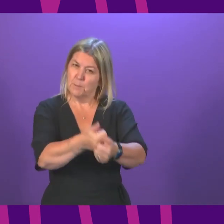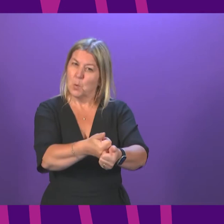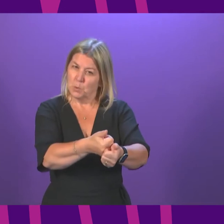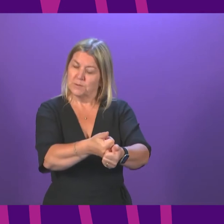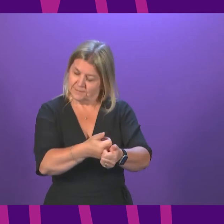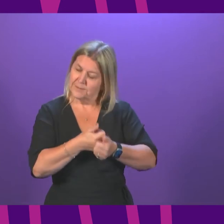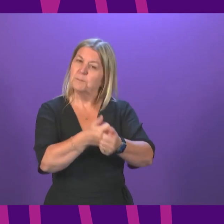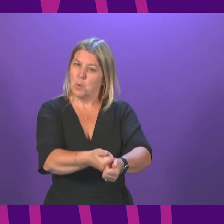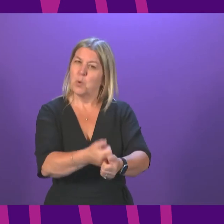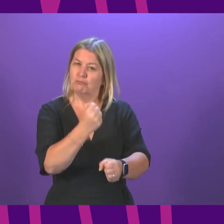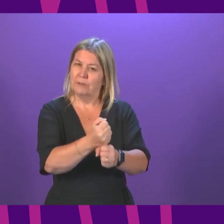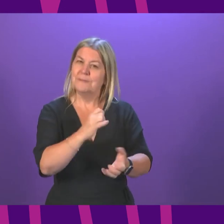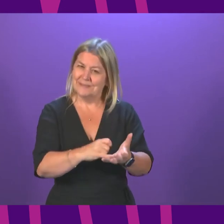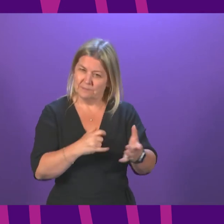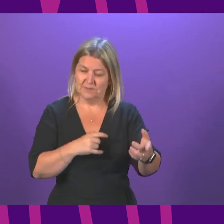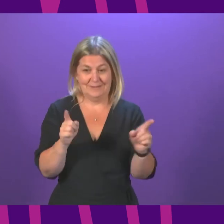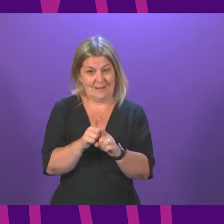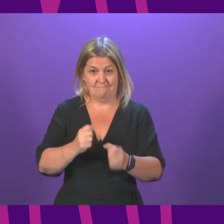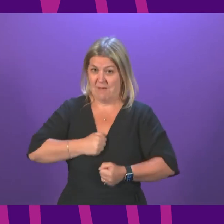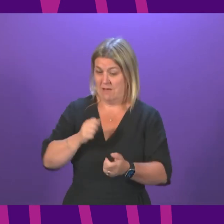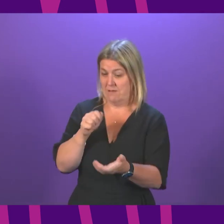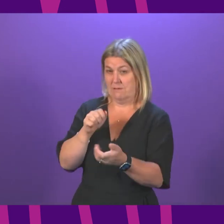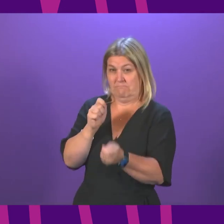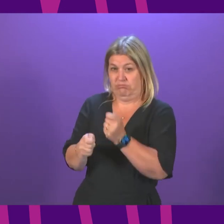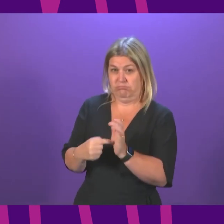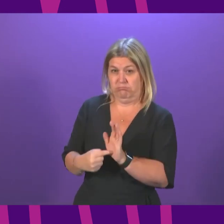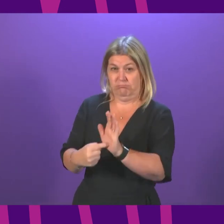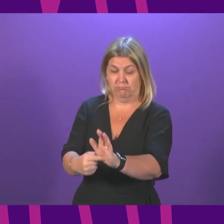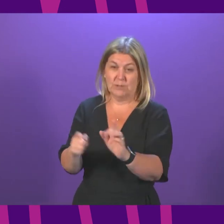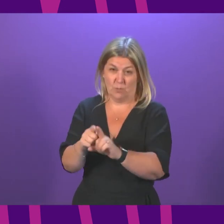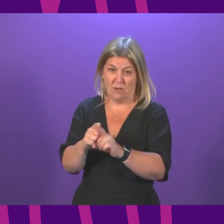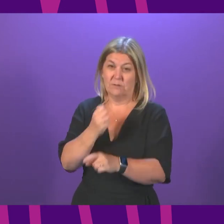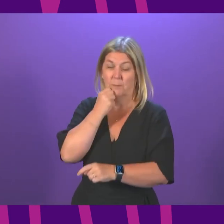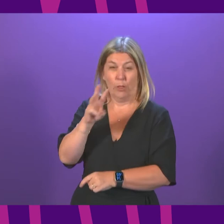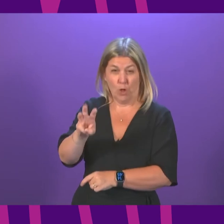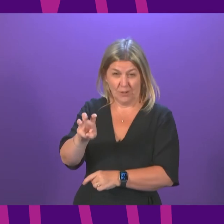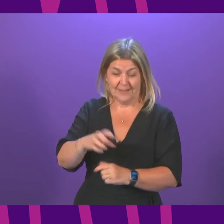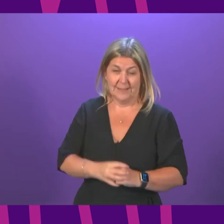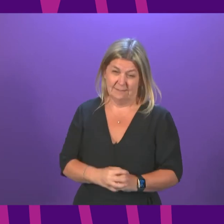same reason that I moved my amendment 13 yesterday. It was on public scrutiny, which matters,